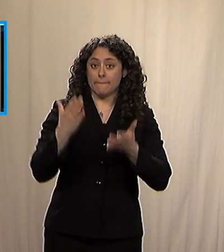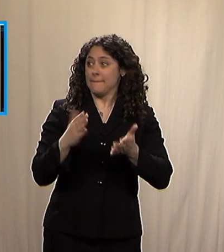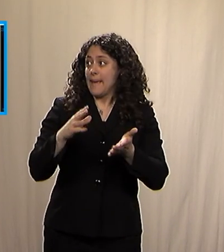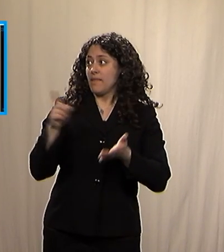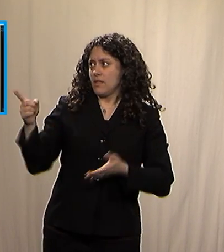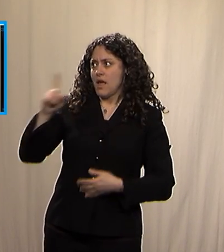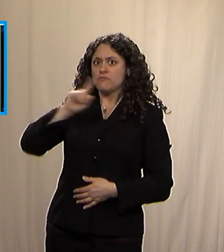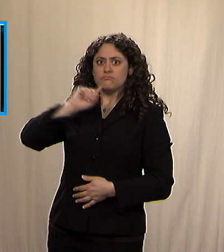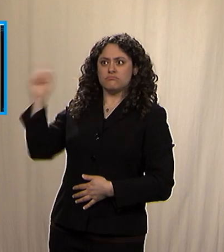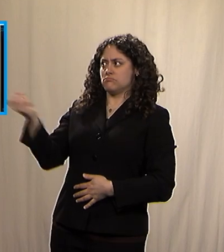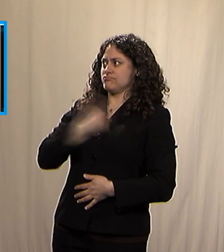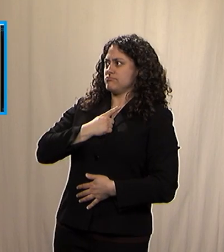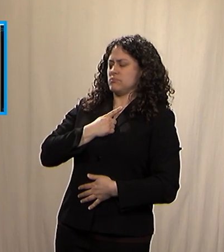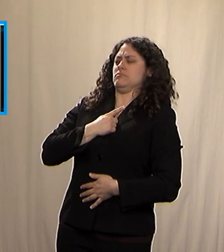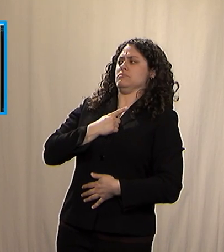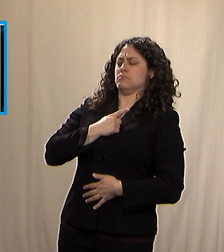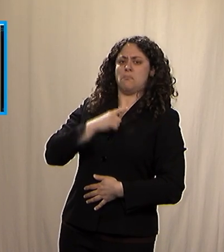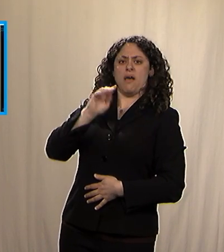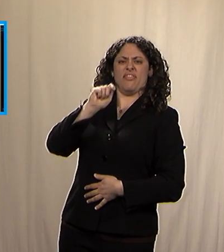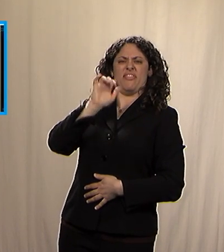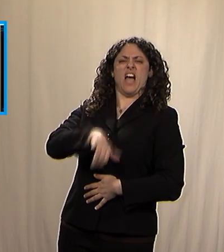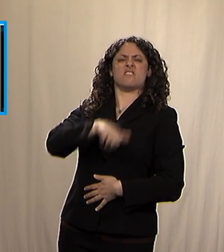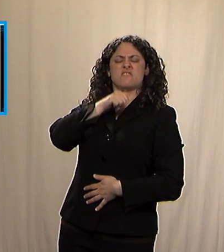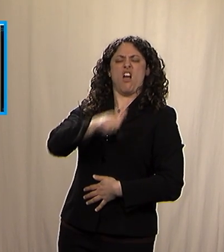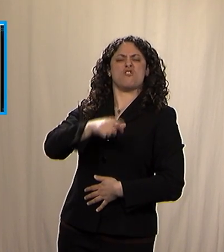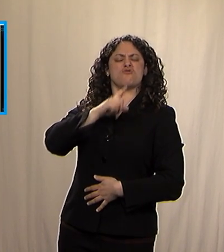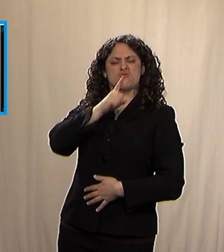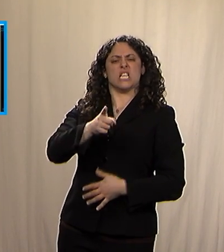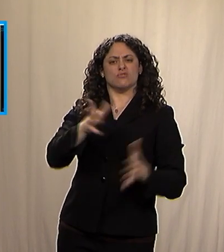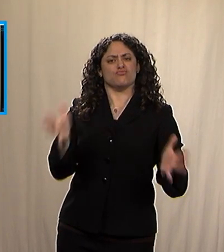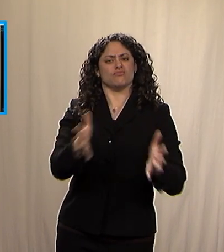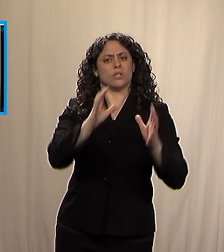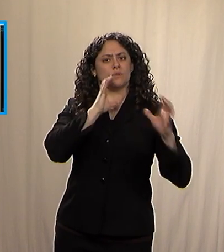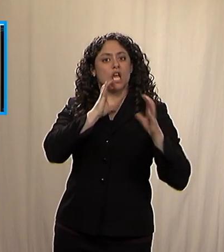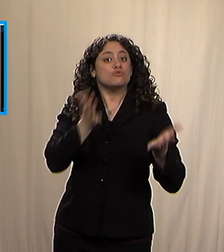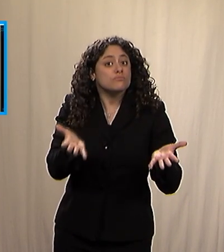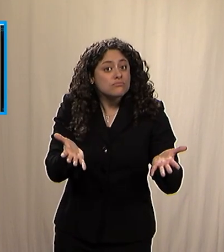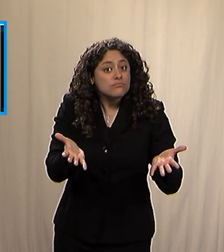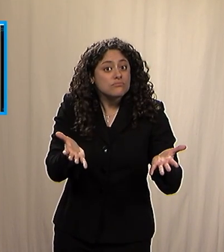that might be counter to effective communication? And I will leave it up to people who are doing more VRS